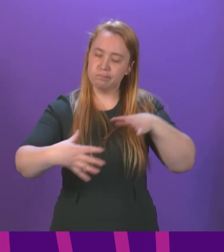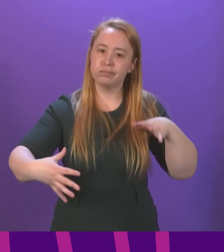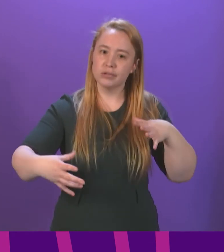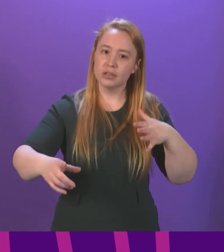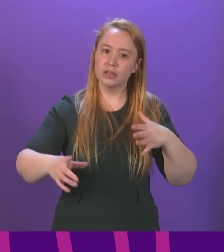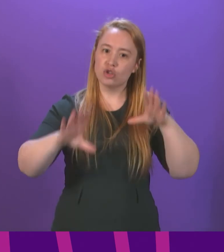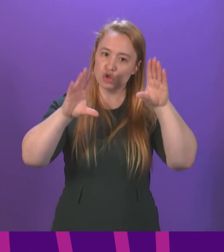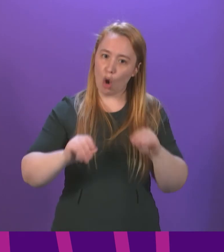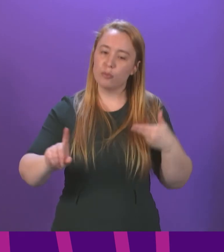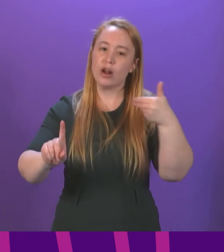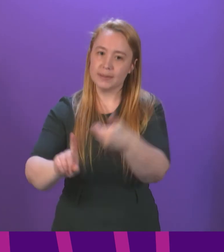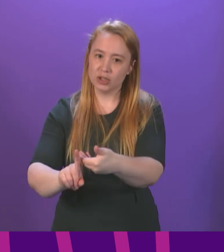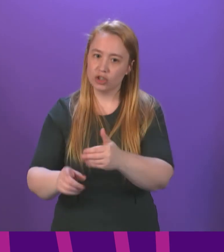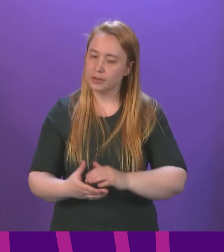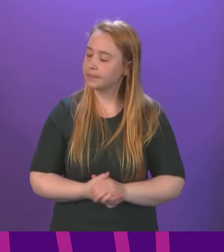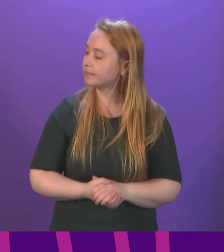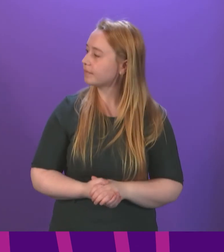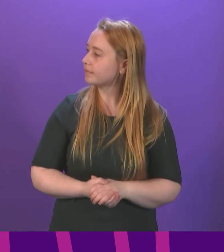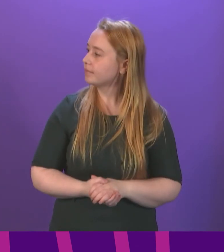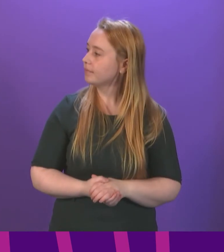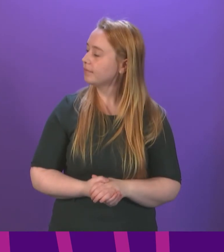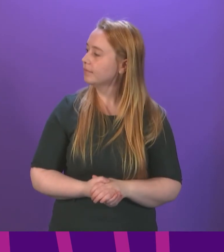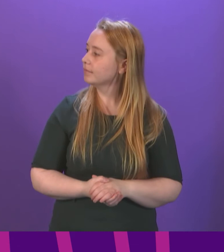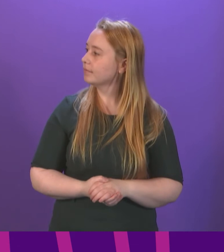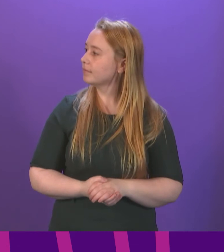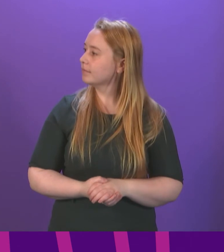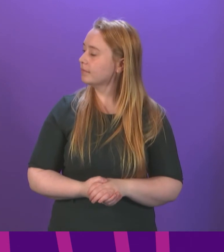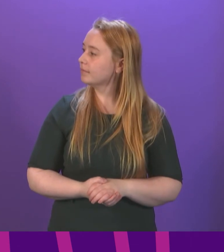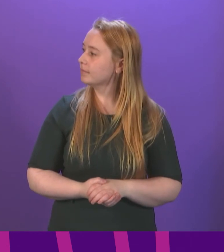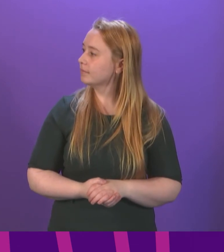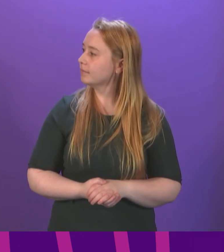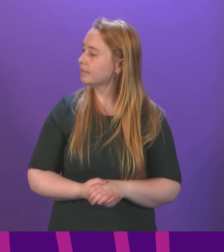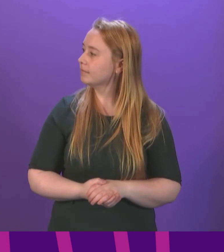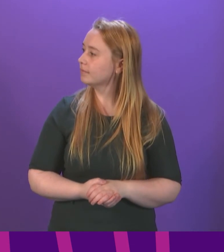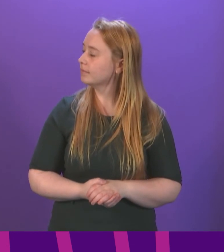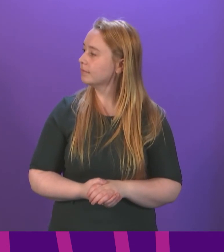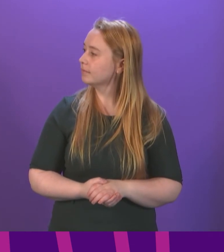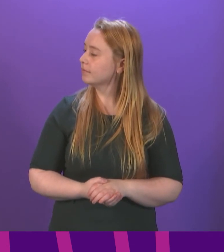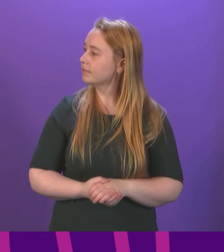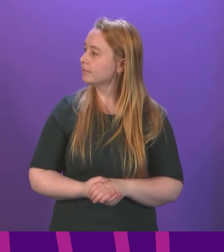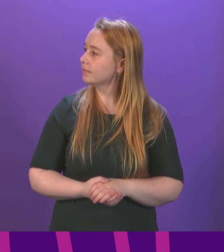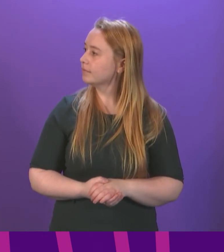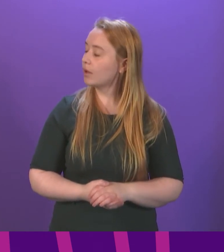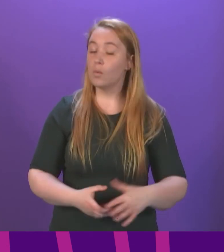Pauline McNeill (Glasgow) (Lab): Will the Scottish Government support lateral